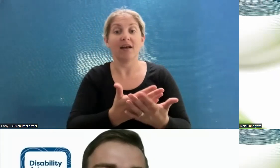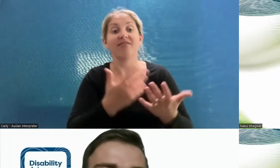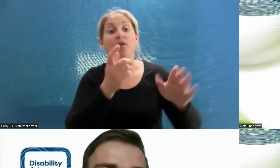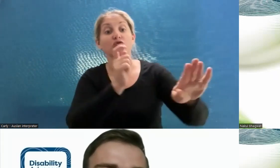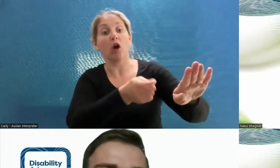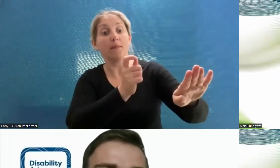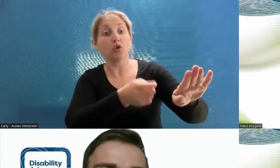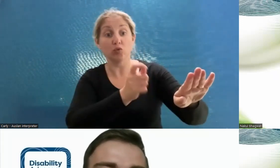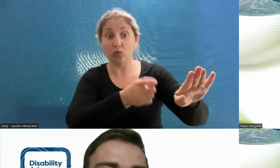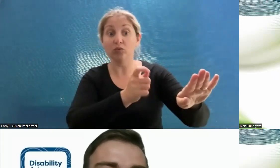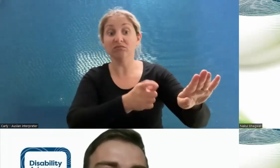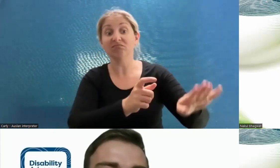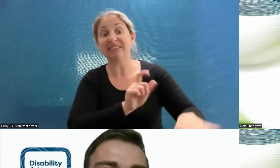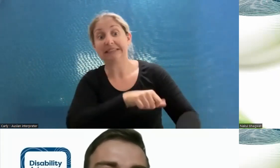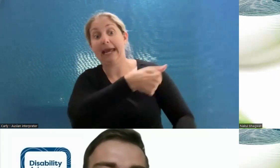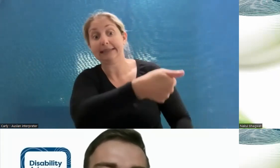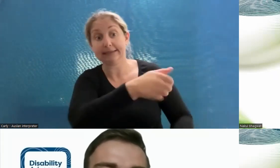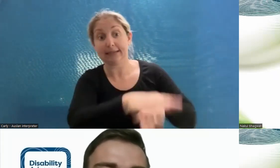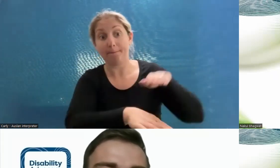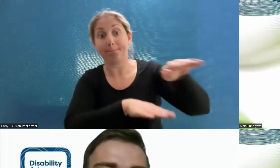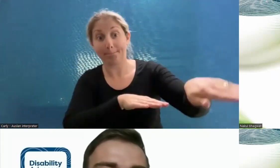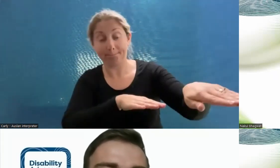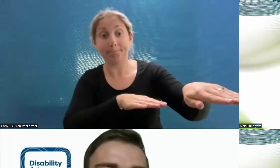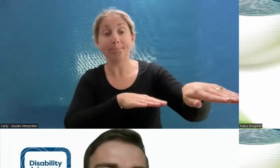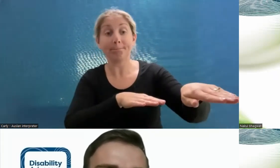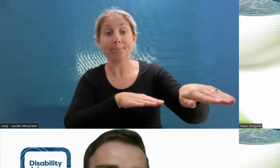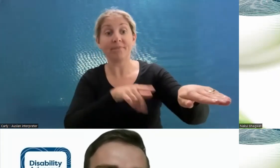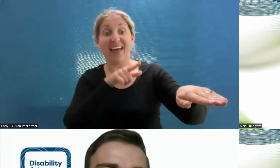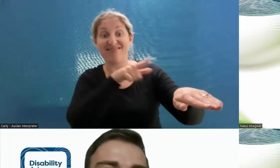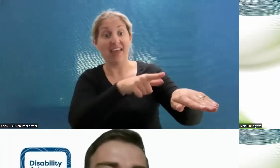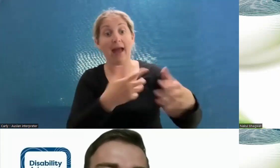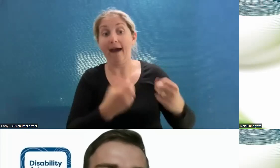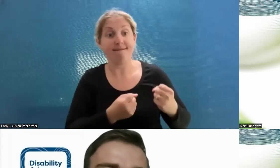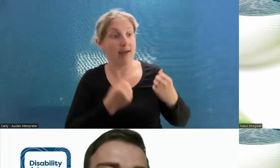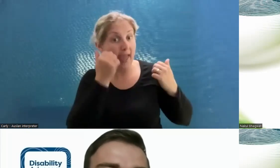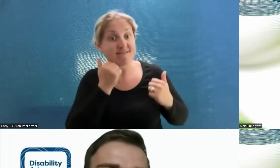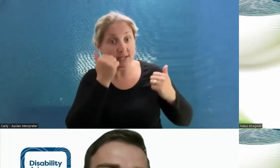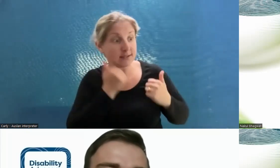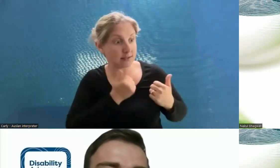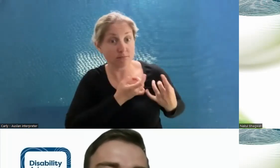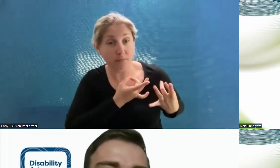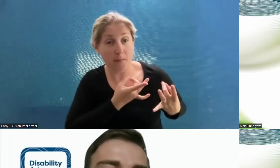This is typically the stage where most of the evidence is gathered through discussions between the parties.